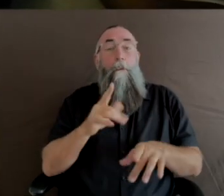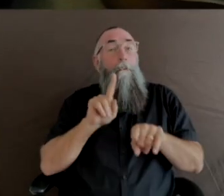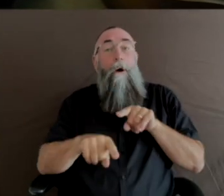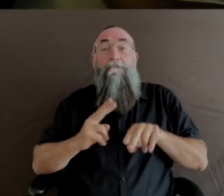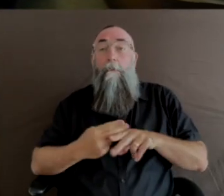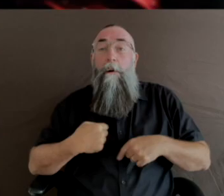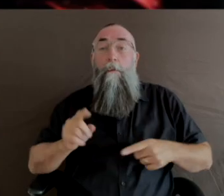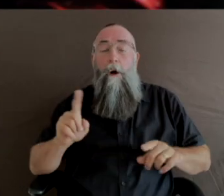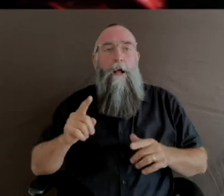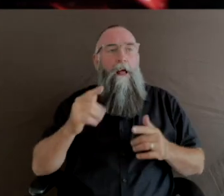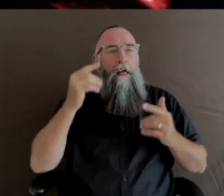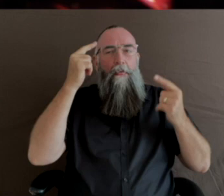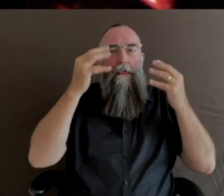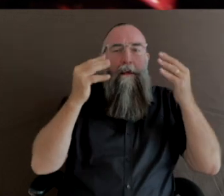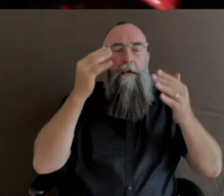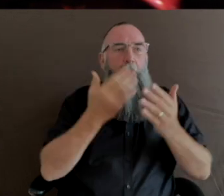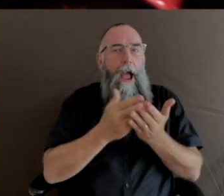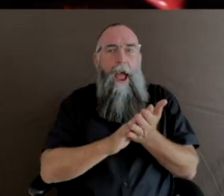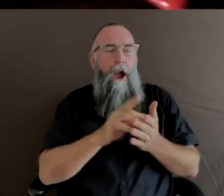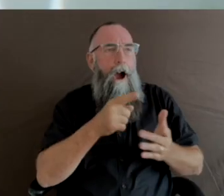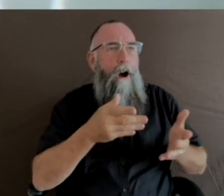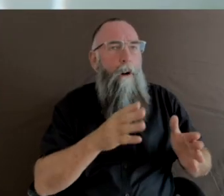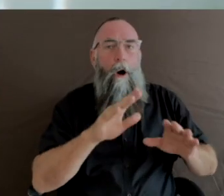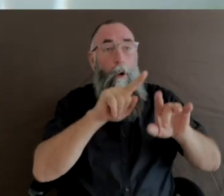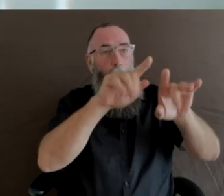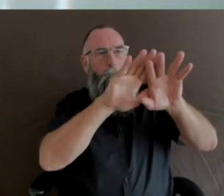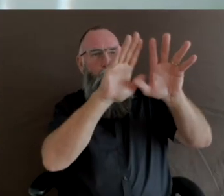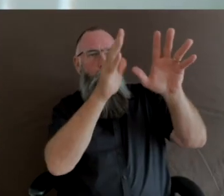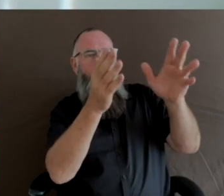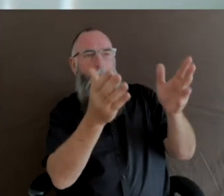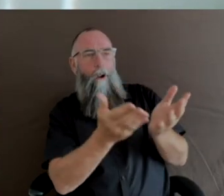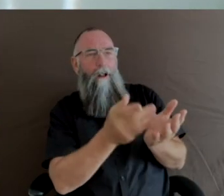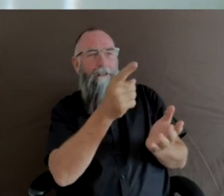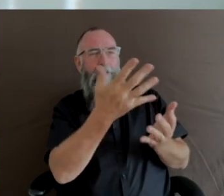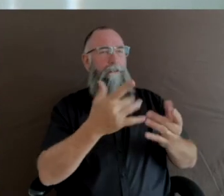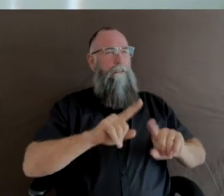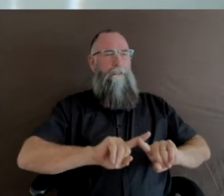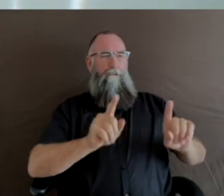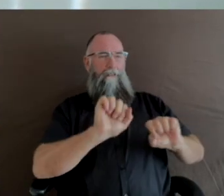of thinking and create a world where something different is possible.